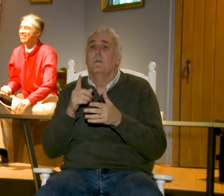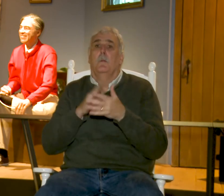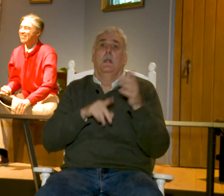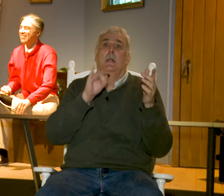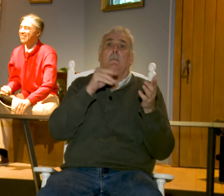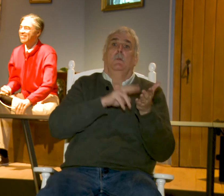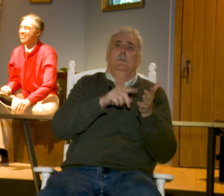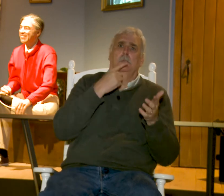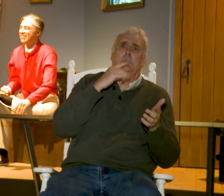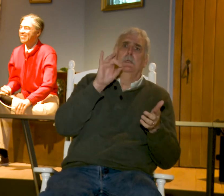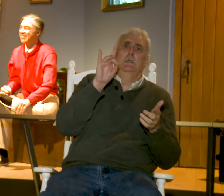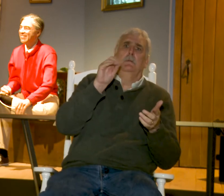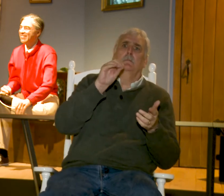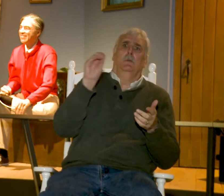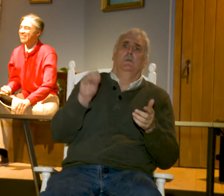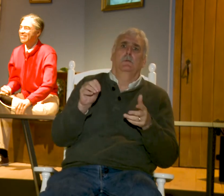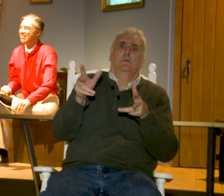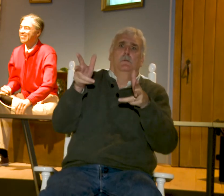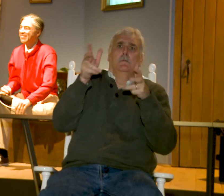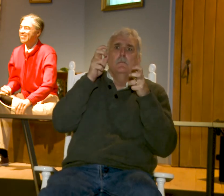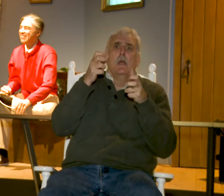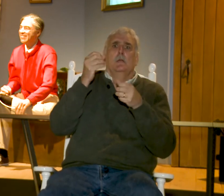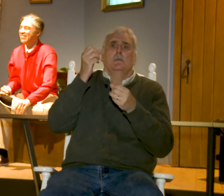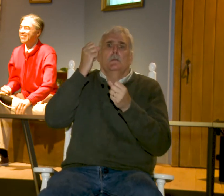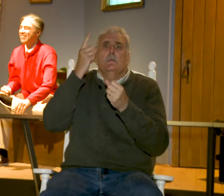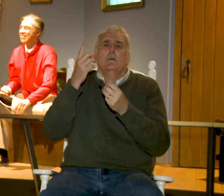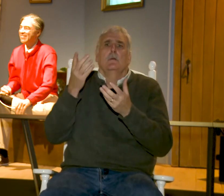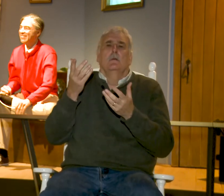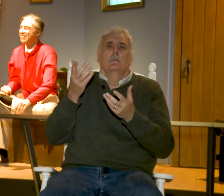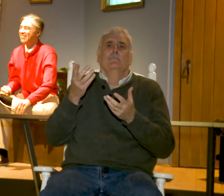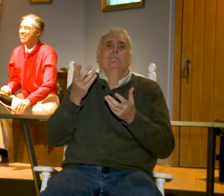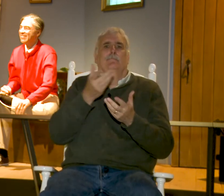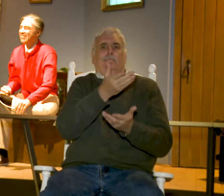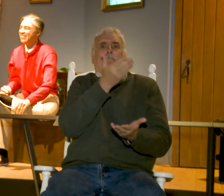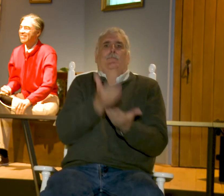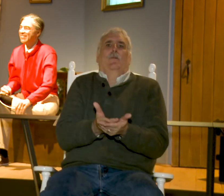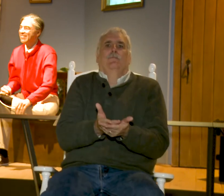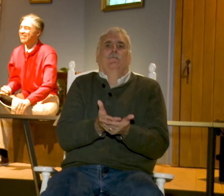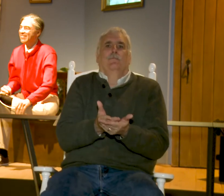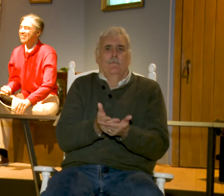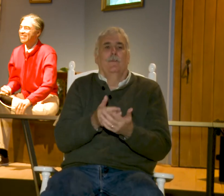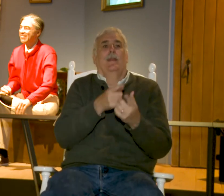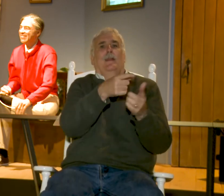The results showed an 80% comprehension rate. We had our proof.